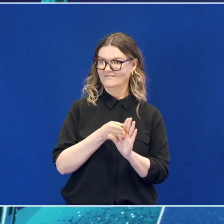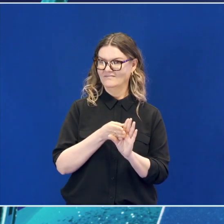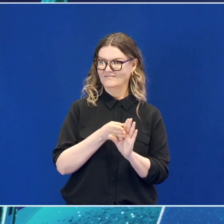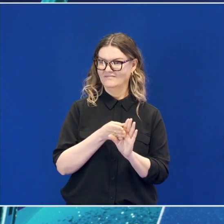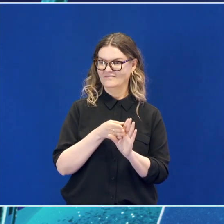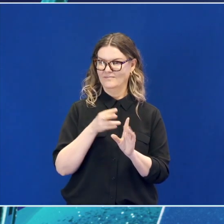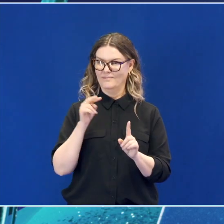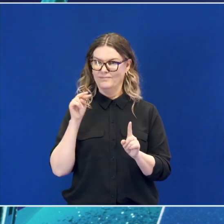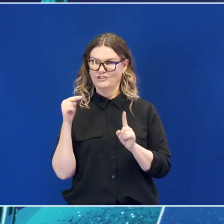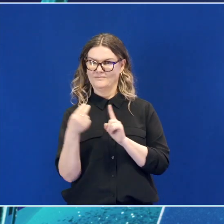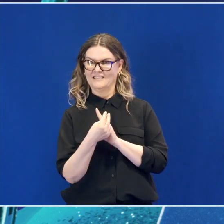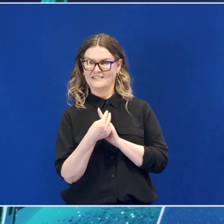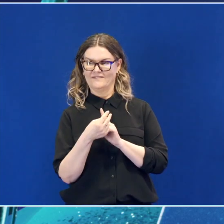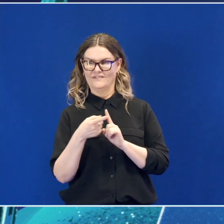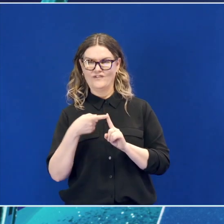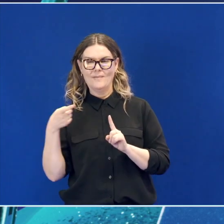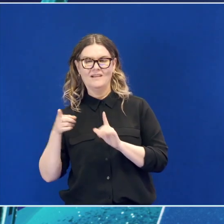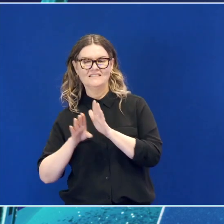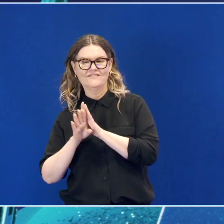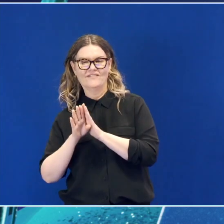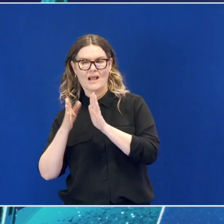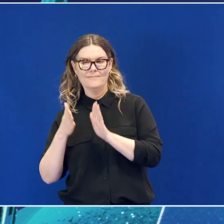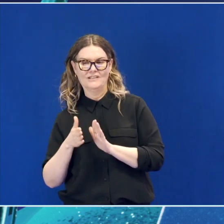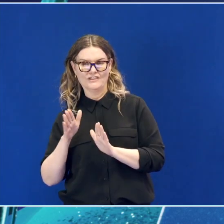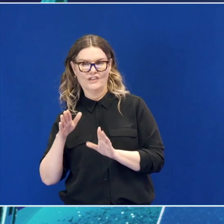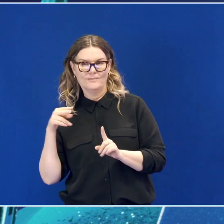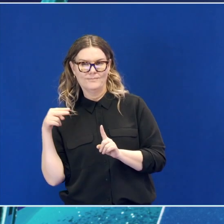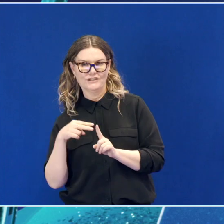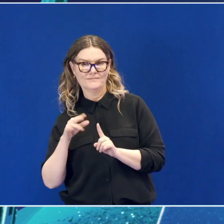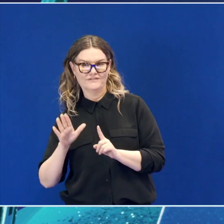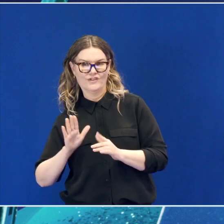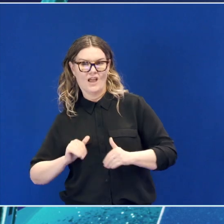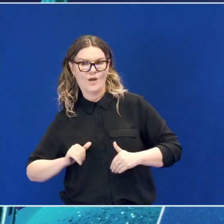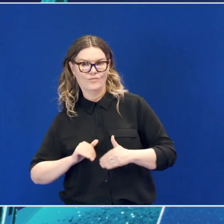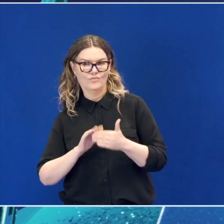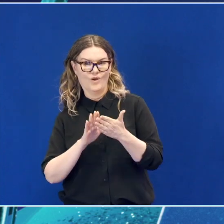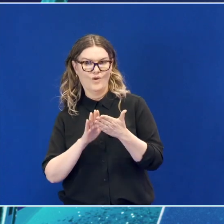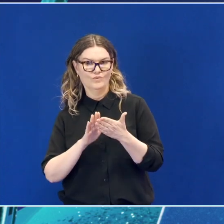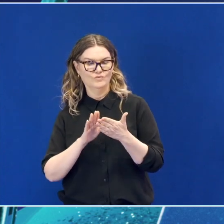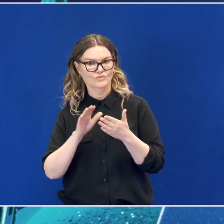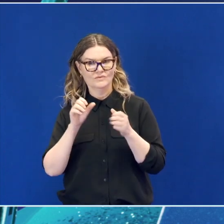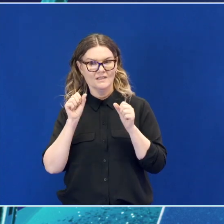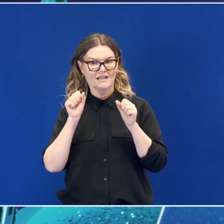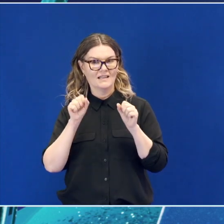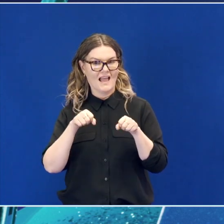or break our success when we're putting together -- when we're building accessibility programs.